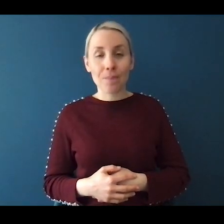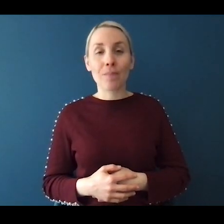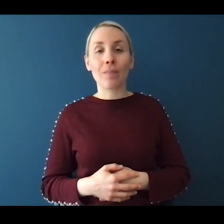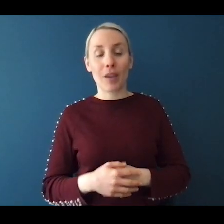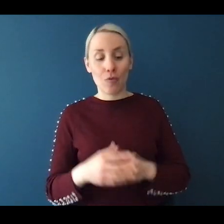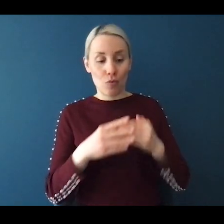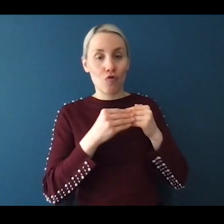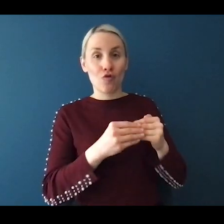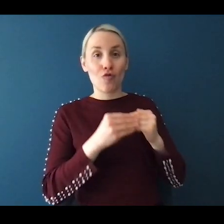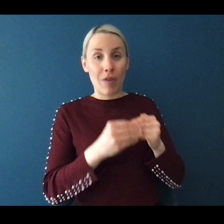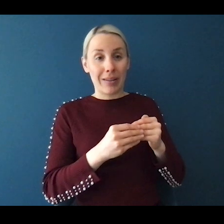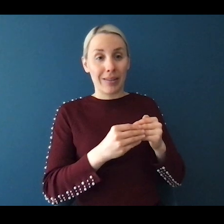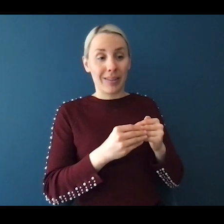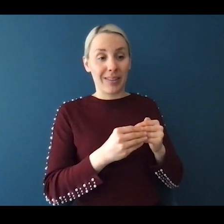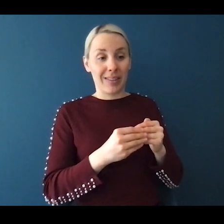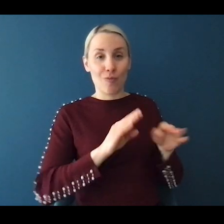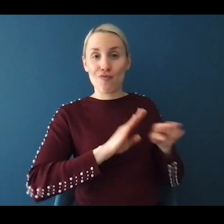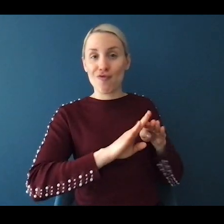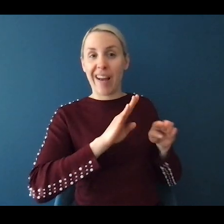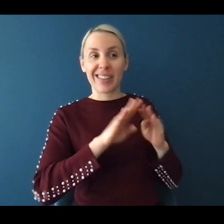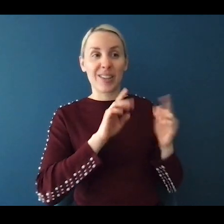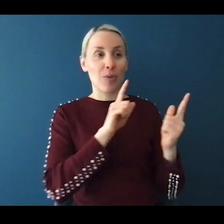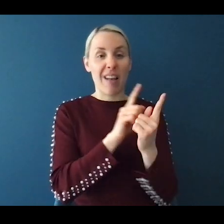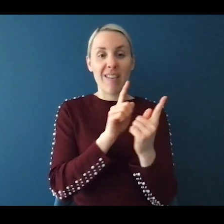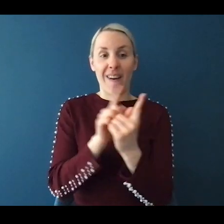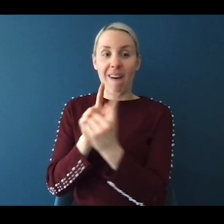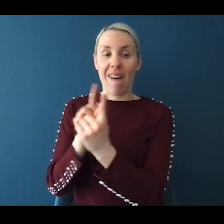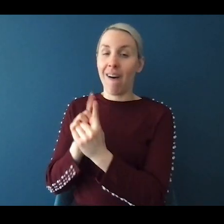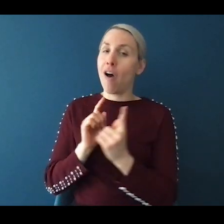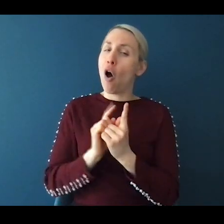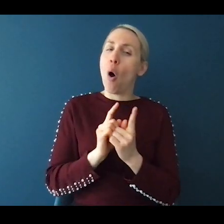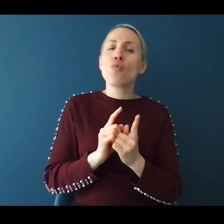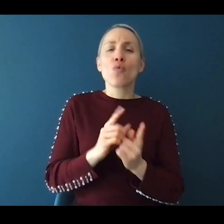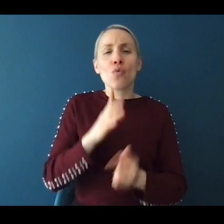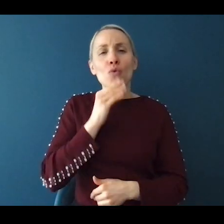or getting them to read applications as I know has been touched on already is so useful